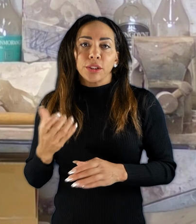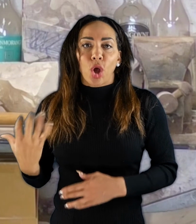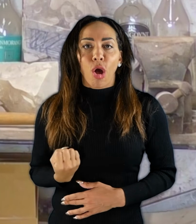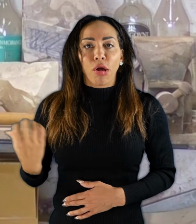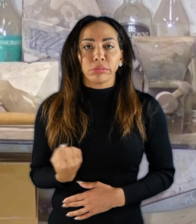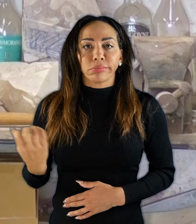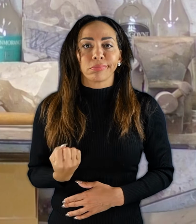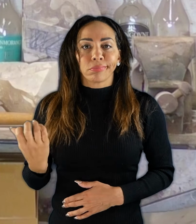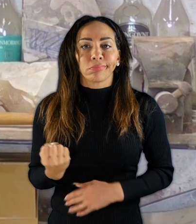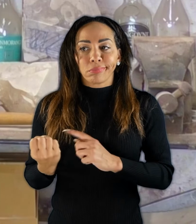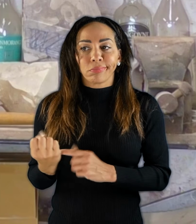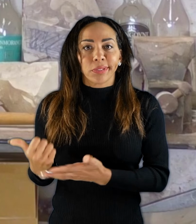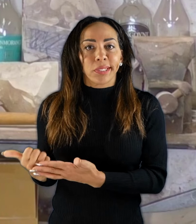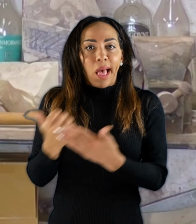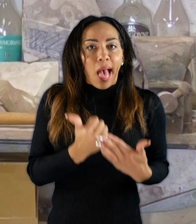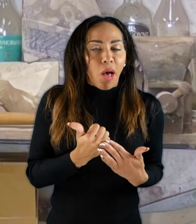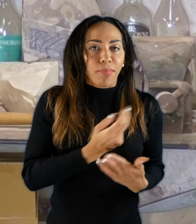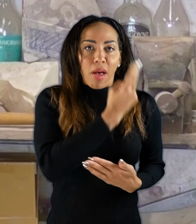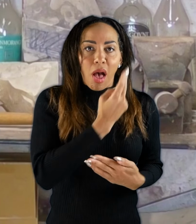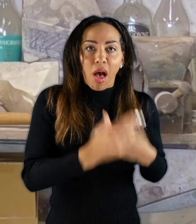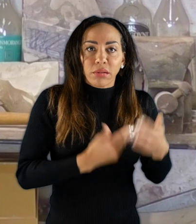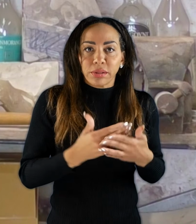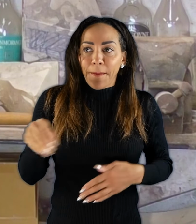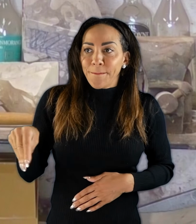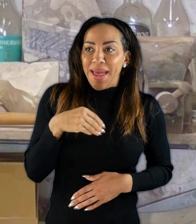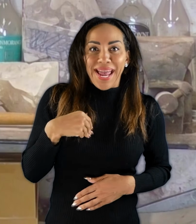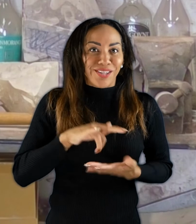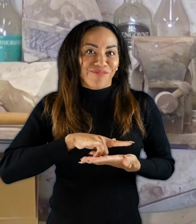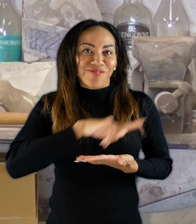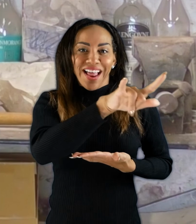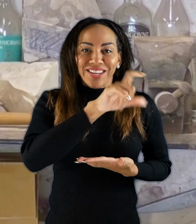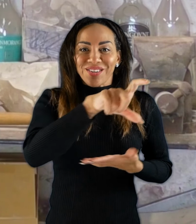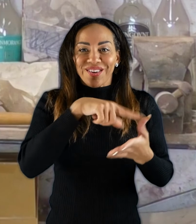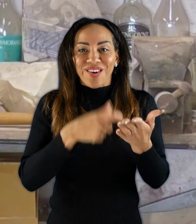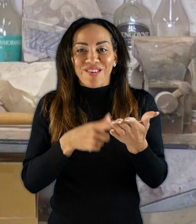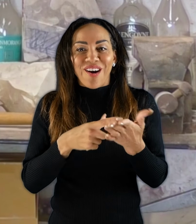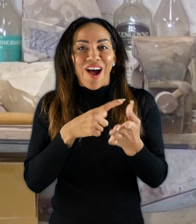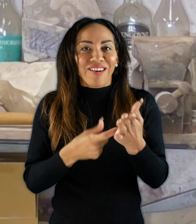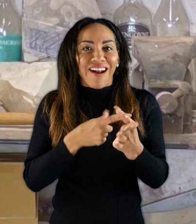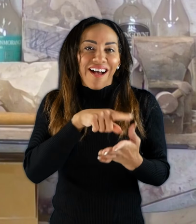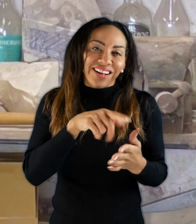art, you know, to pay to go to Carrara or buy marble or buy tools and equipment. But I